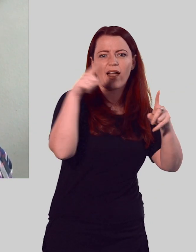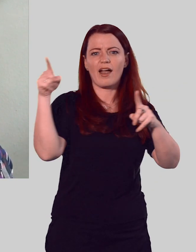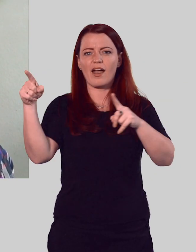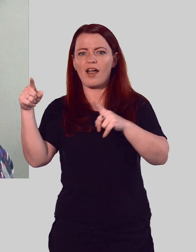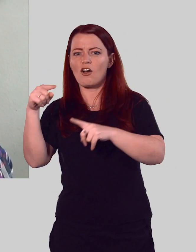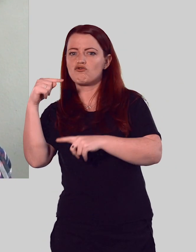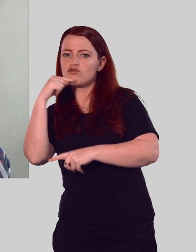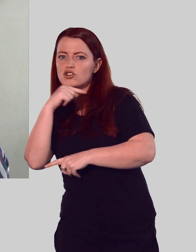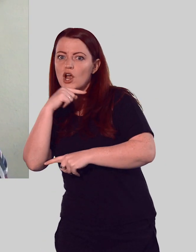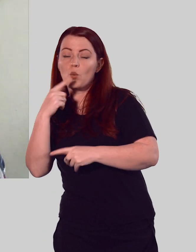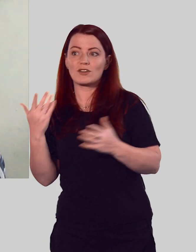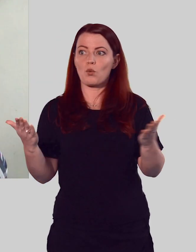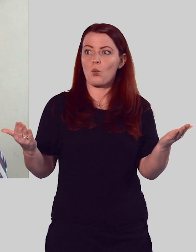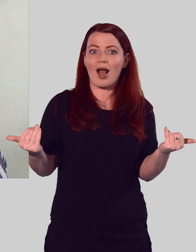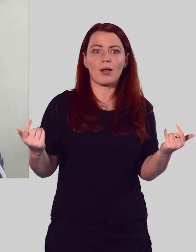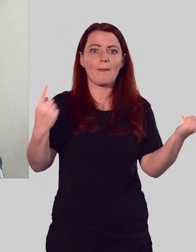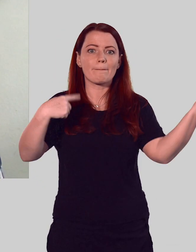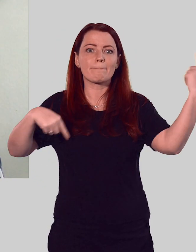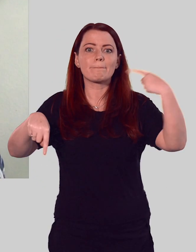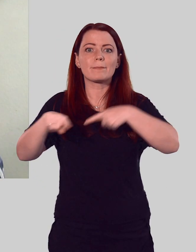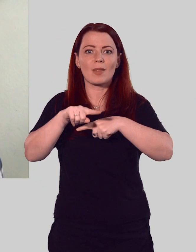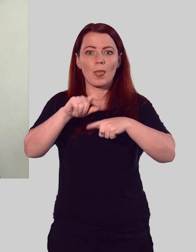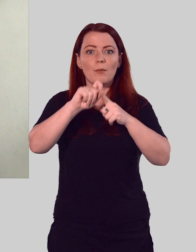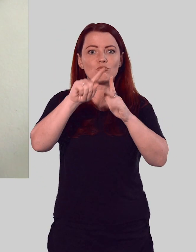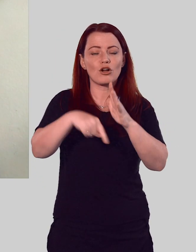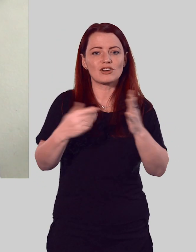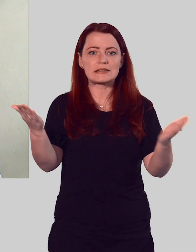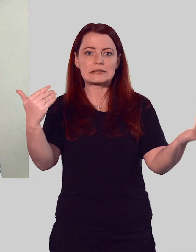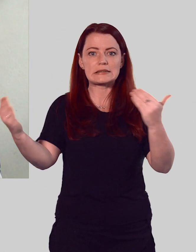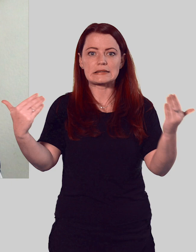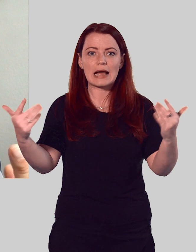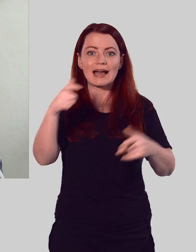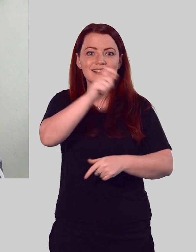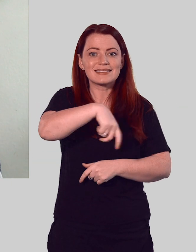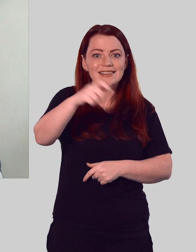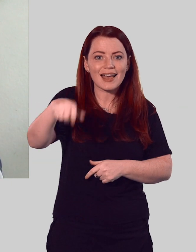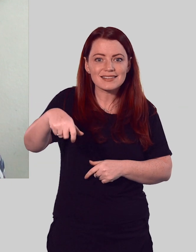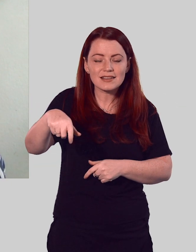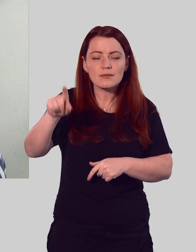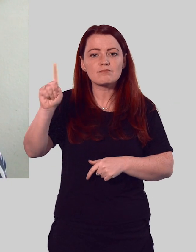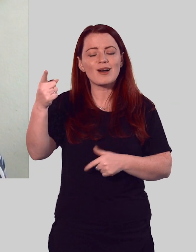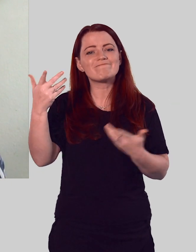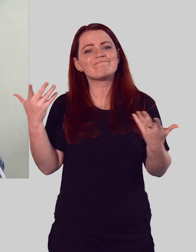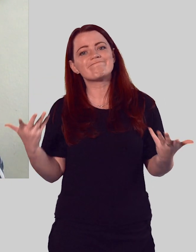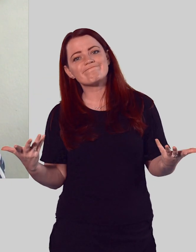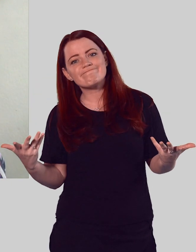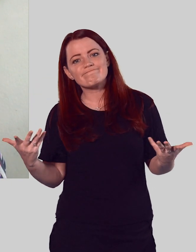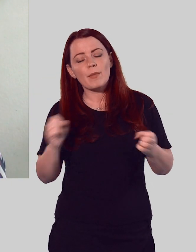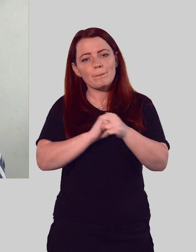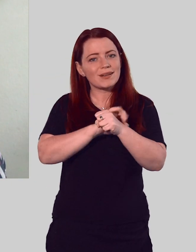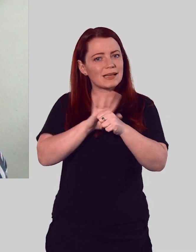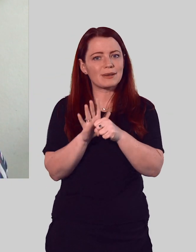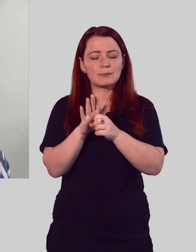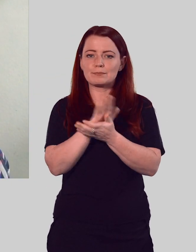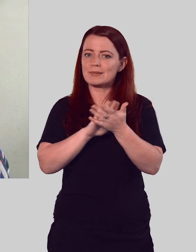as guests if they were meeting in person but that because of the pandemic people wouldn't be able to travel and so